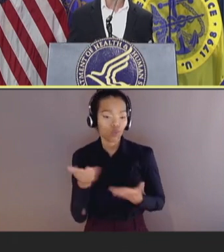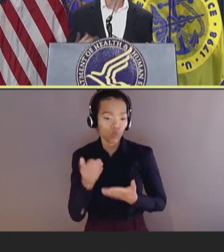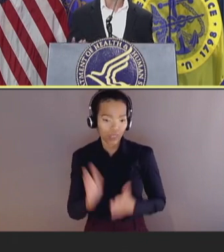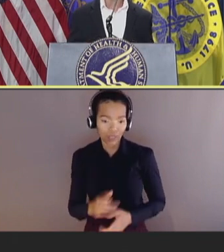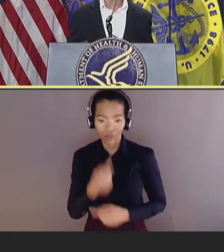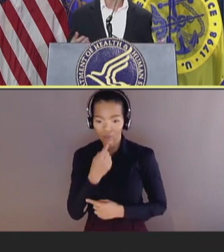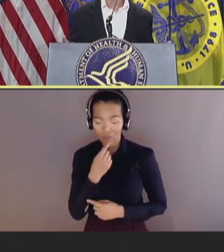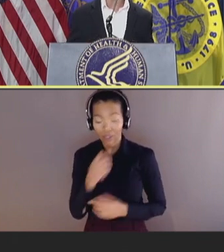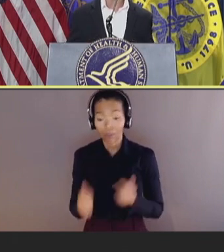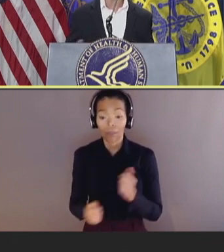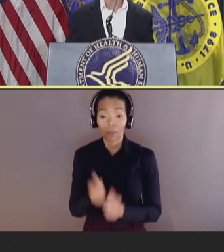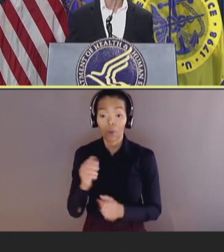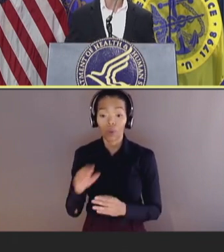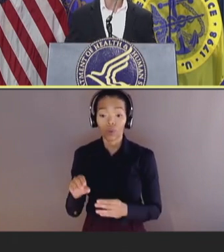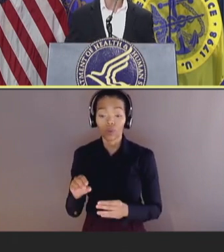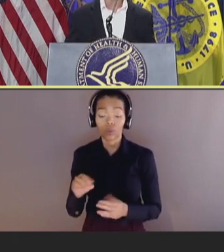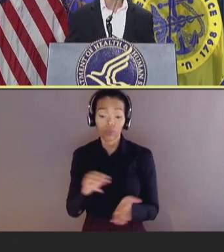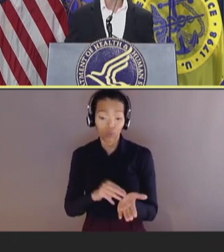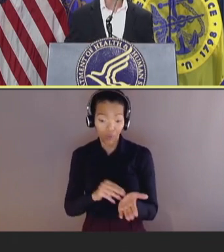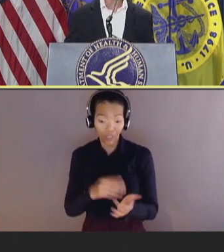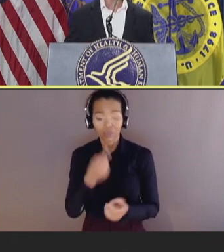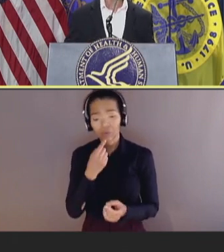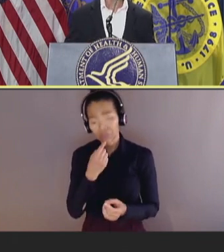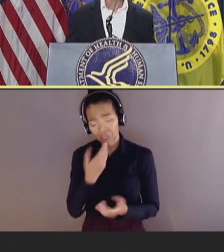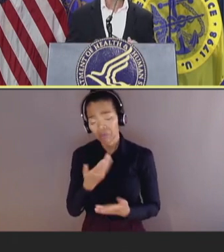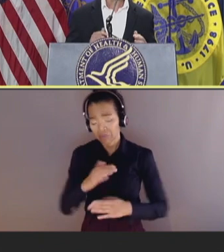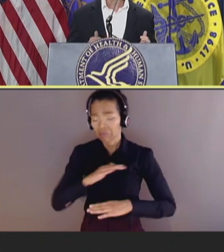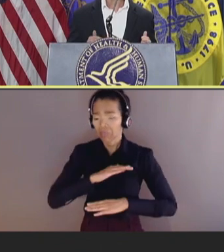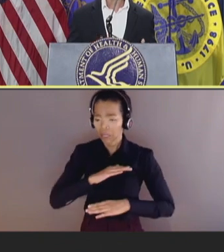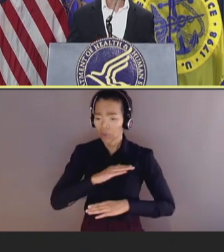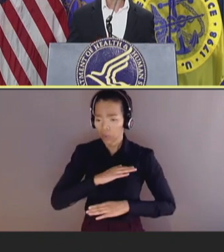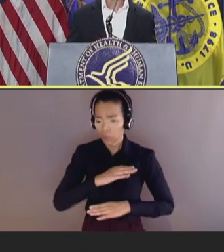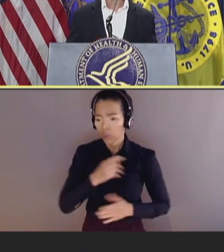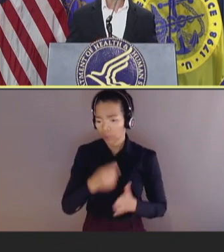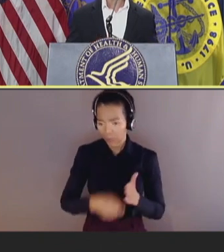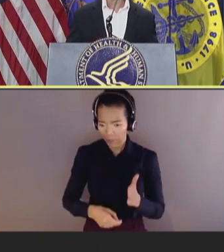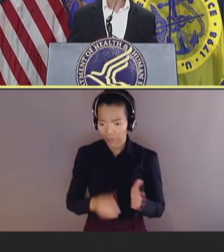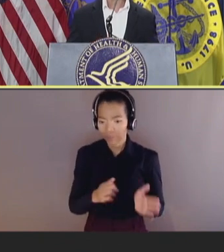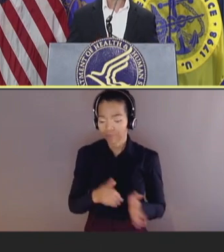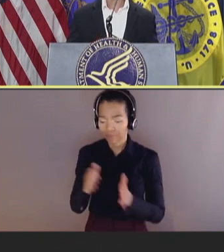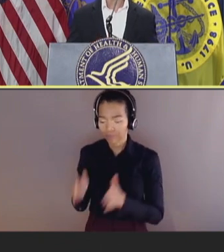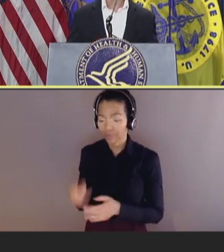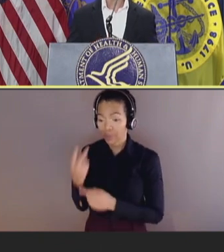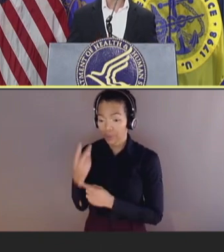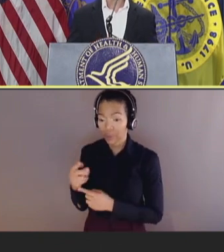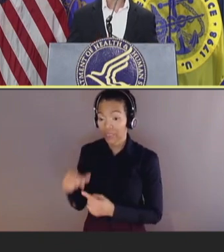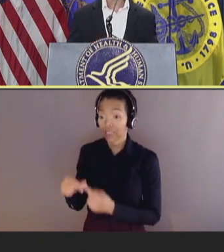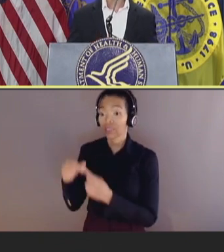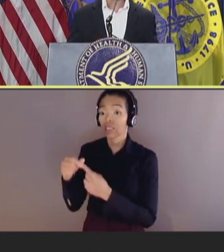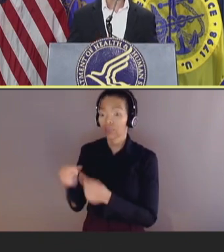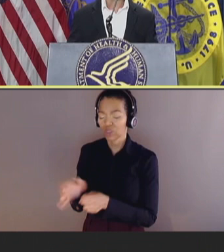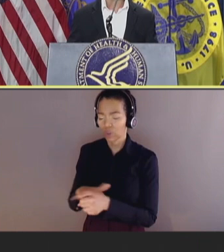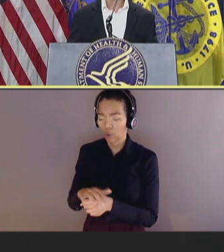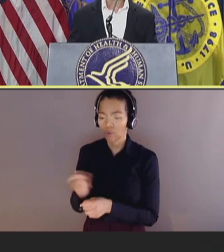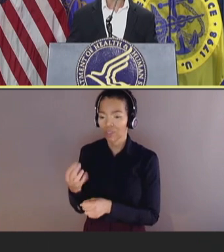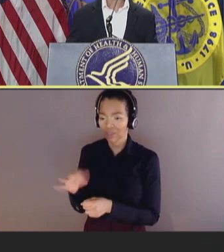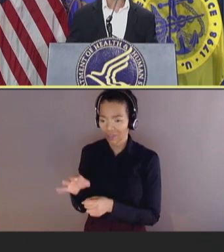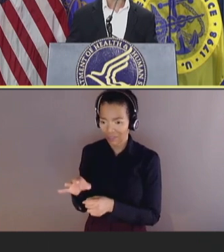report that this is an adequate rate. As you can see, with the exception of COVID-19 vaccines, all